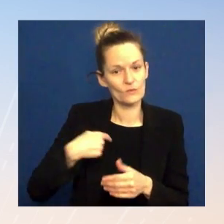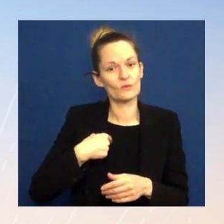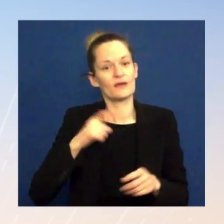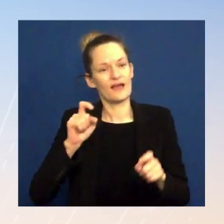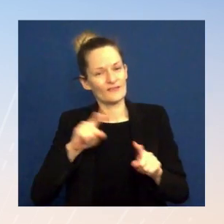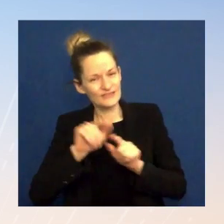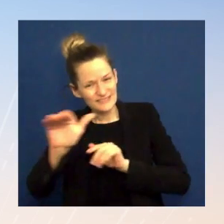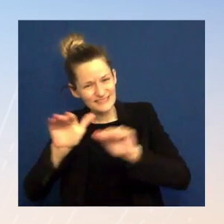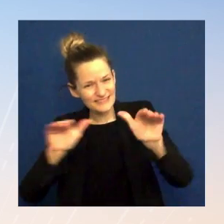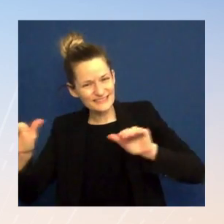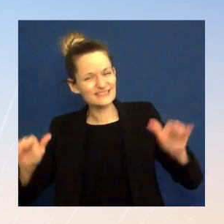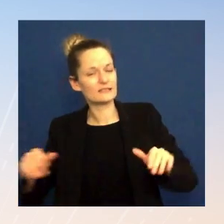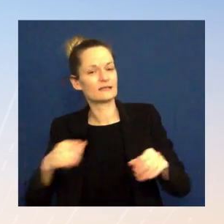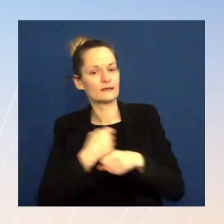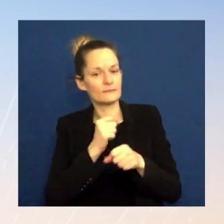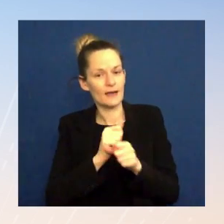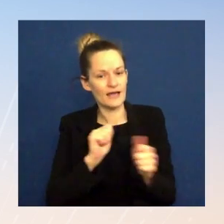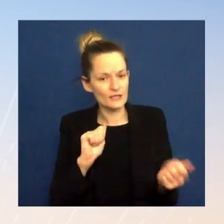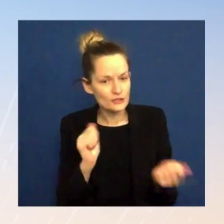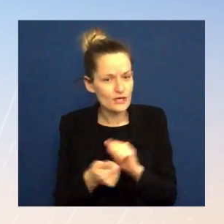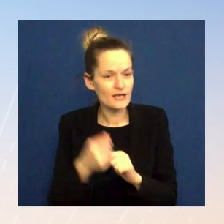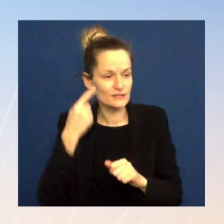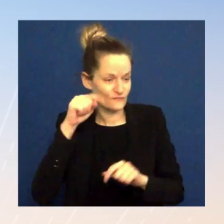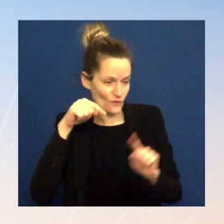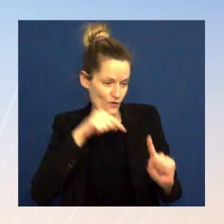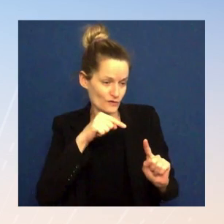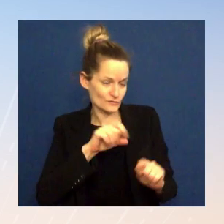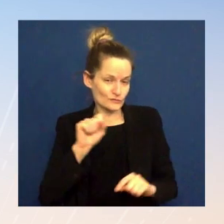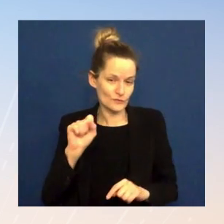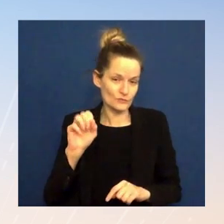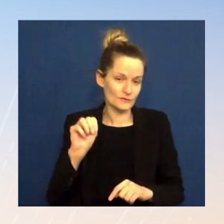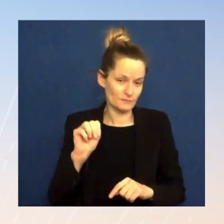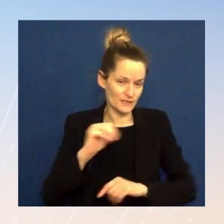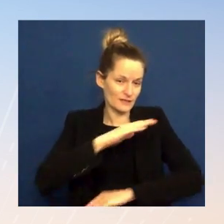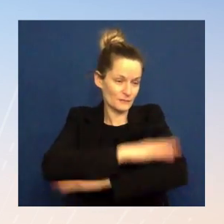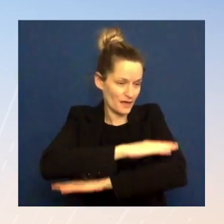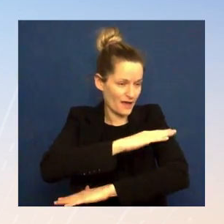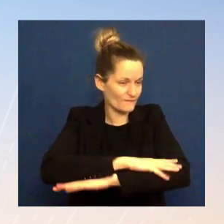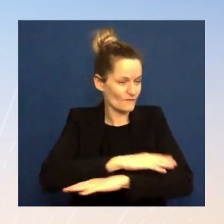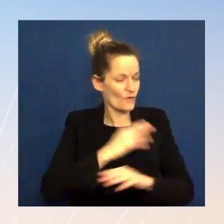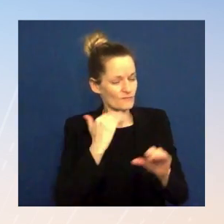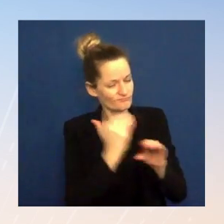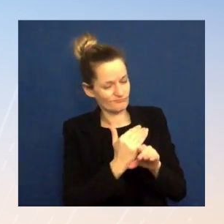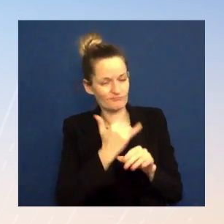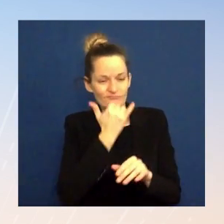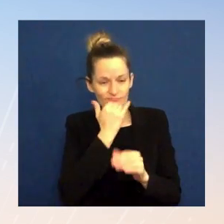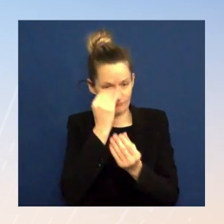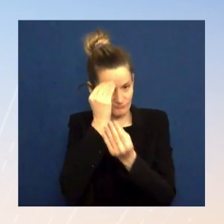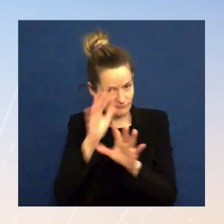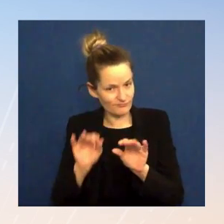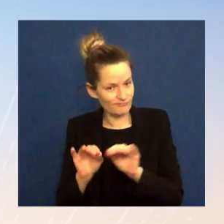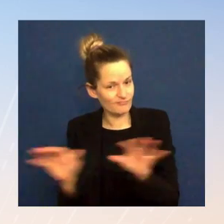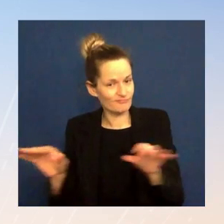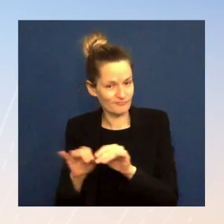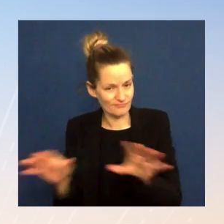on the climate question. Ms. Psaki: Yeah. The Press: One thing that we've reported as out is a methane fee on oil and gas producers.